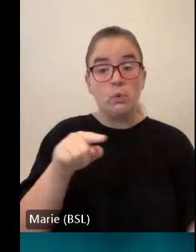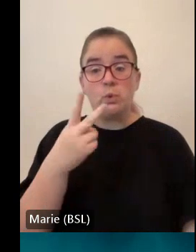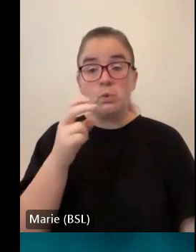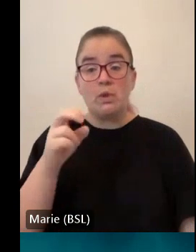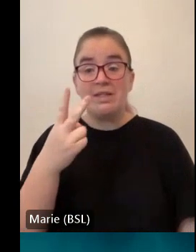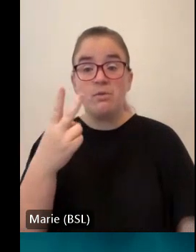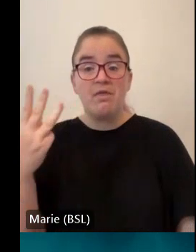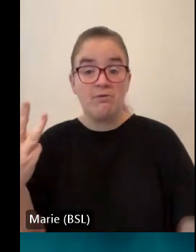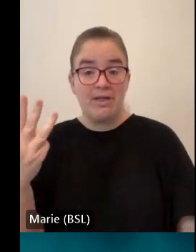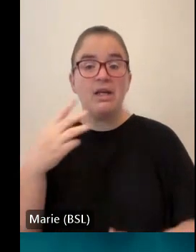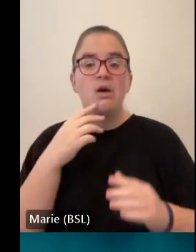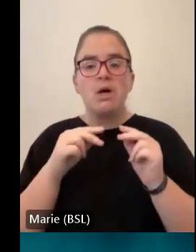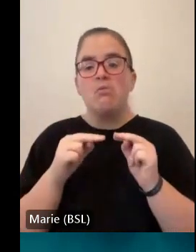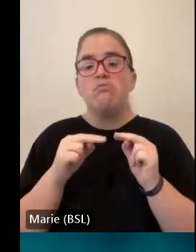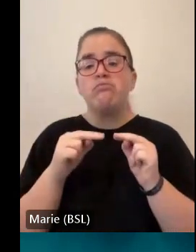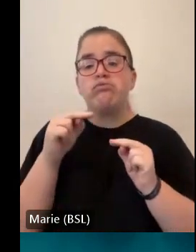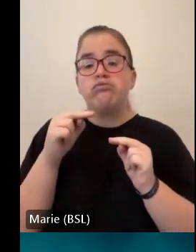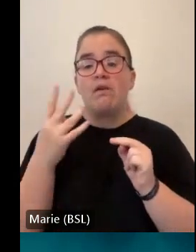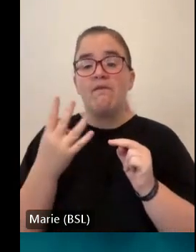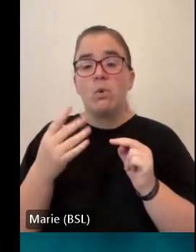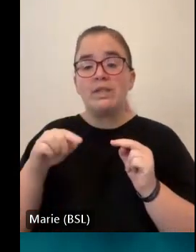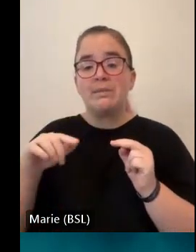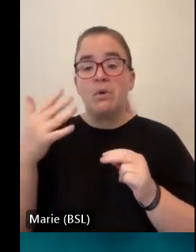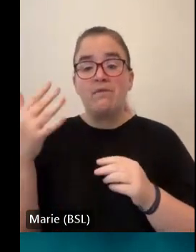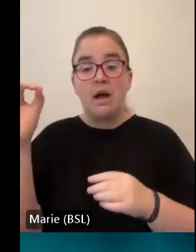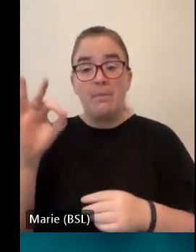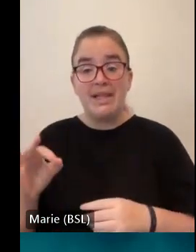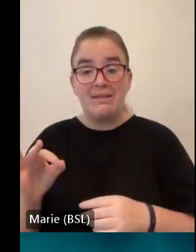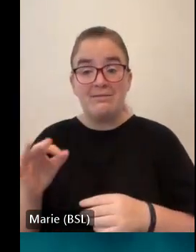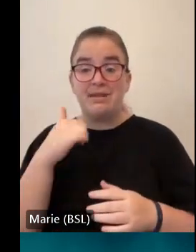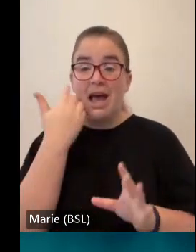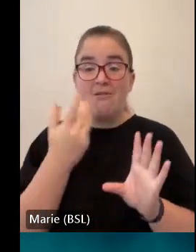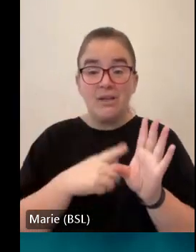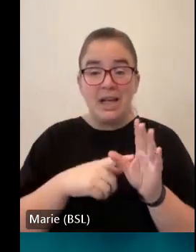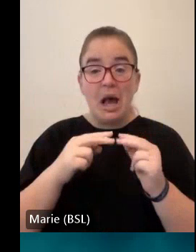We've seen a 14.5% rise year on year, which is absolutely huge